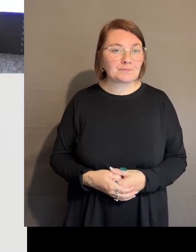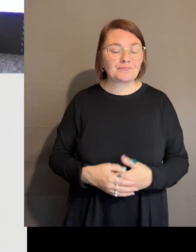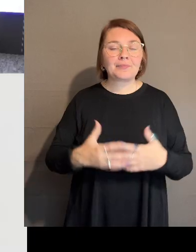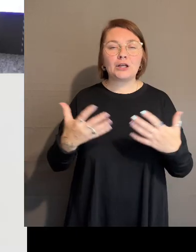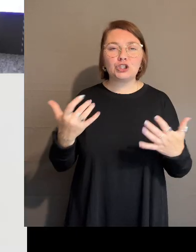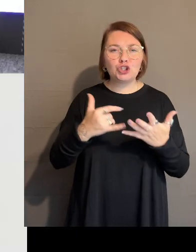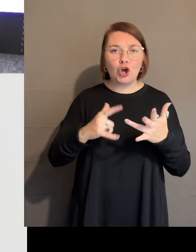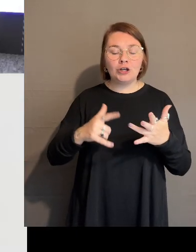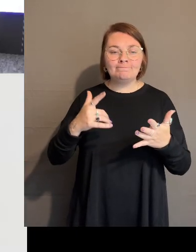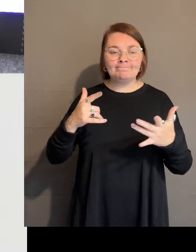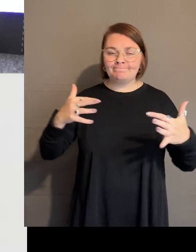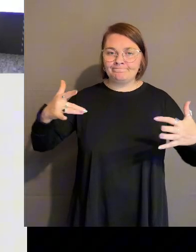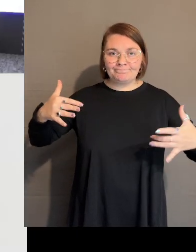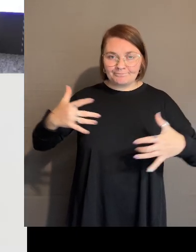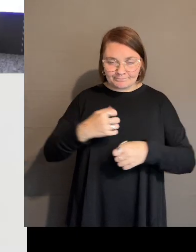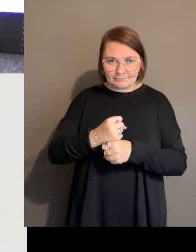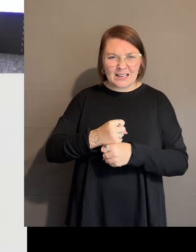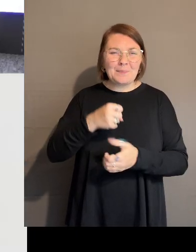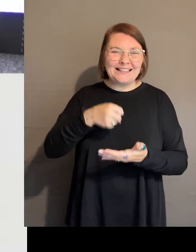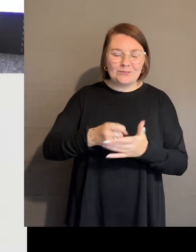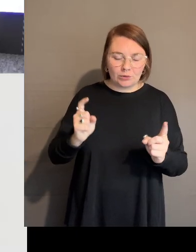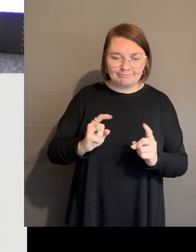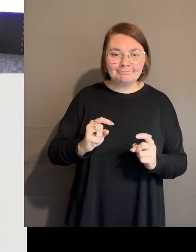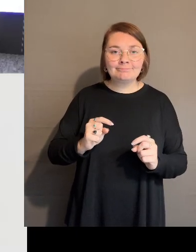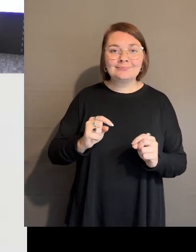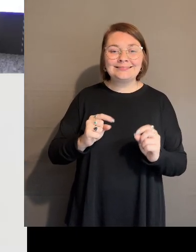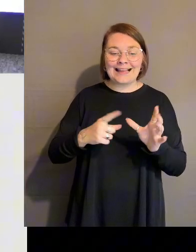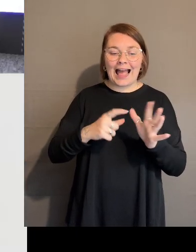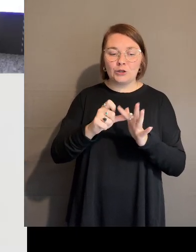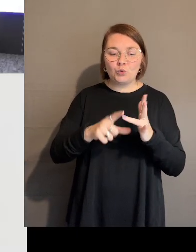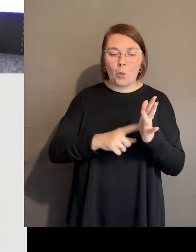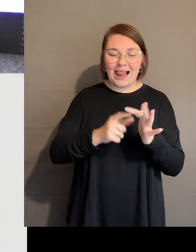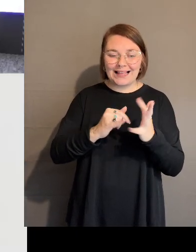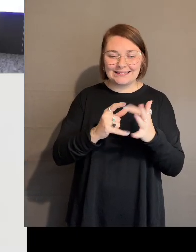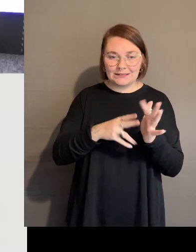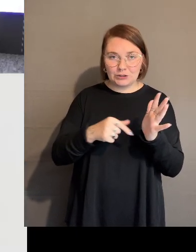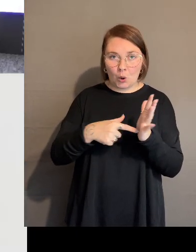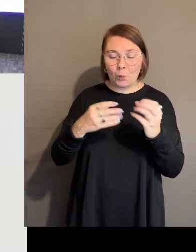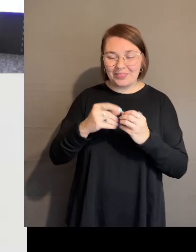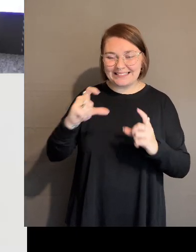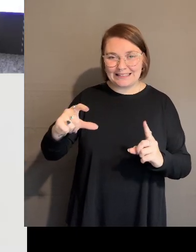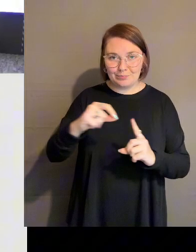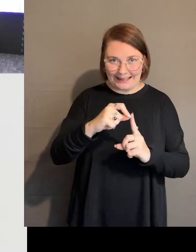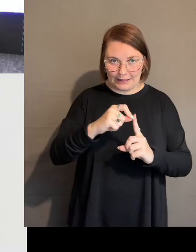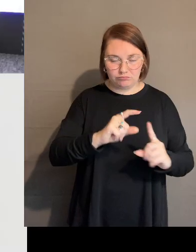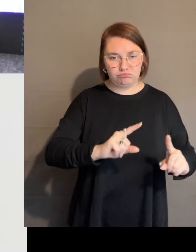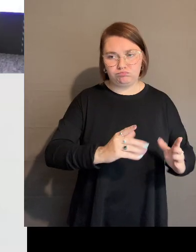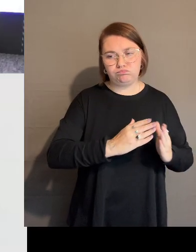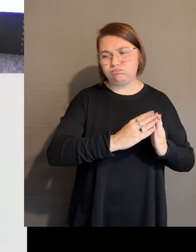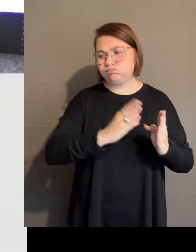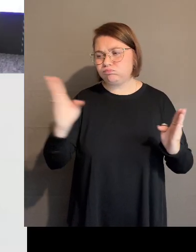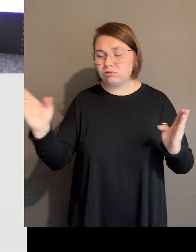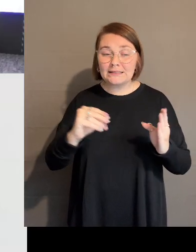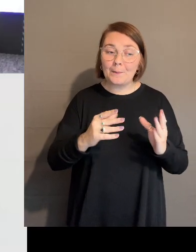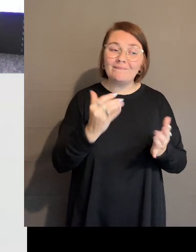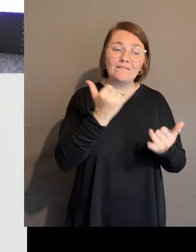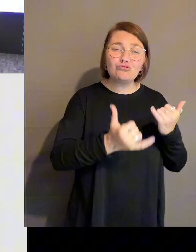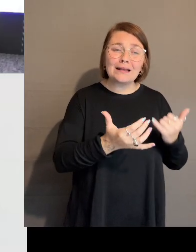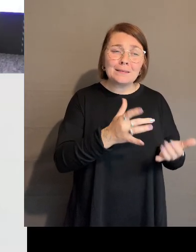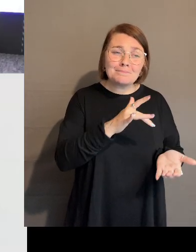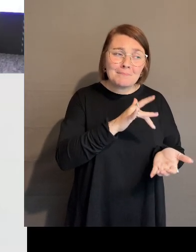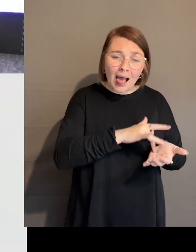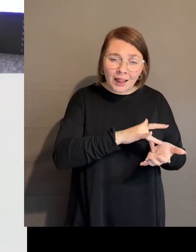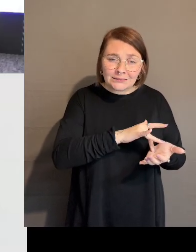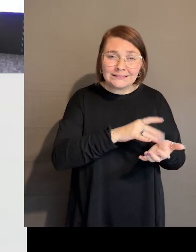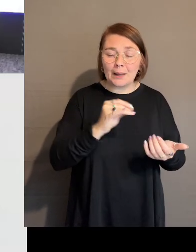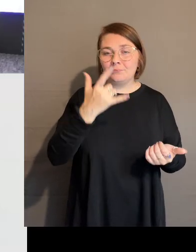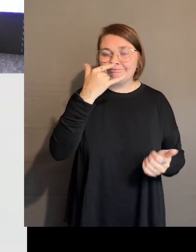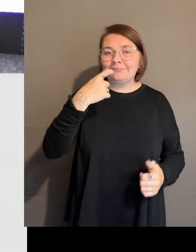So basically, adolescents with cerebral palsy, and this is across the board, so some have really mild cerebral palsy and some have very severe.